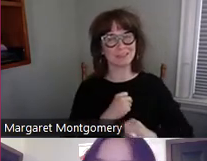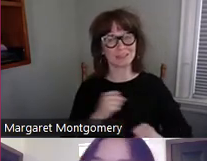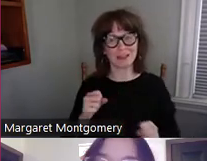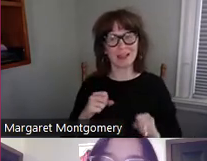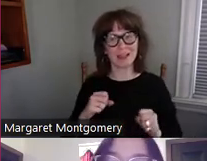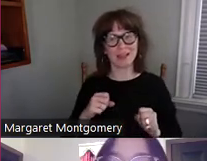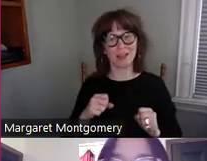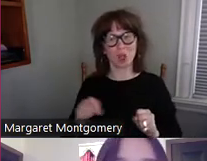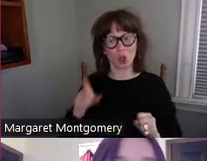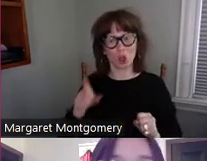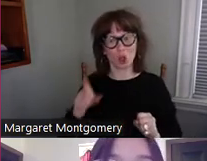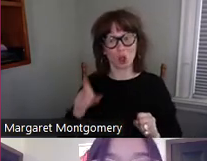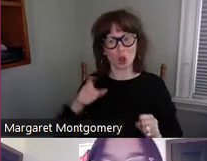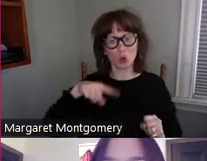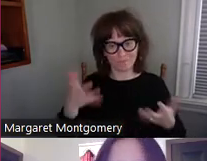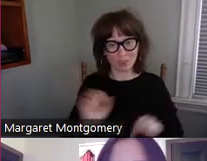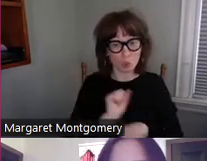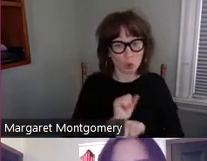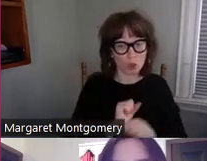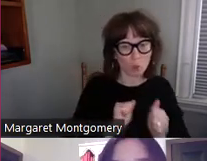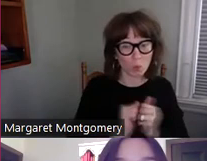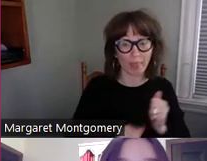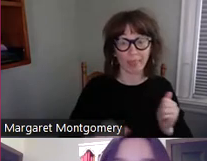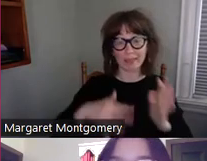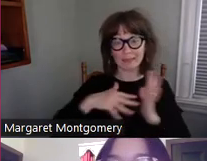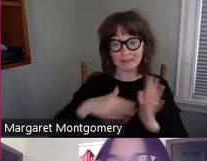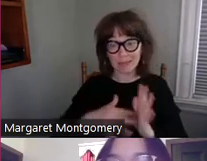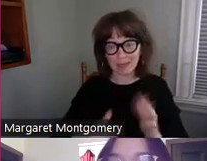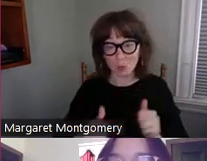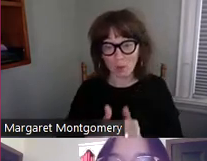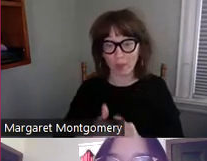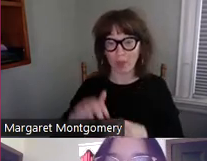you have worked with, lived with, studied with share, public transportation with someone